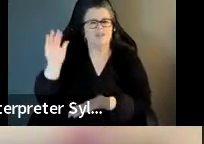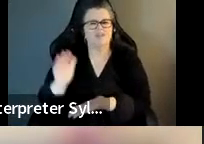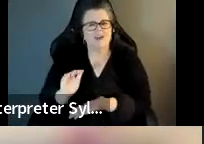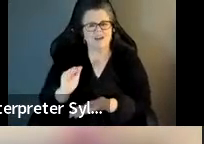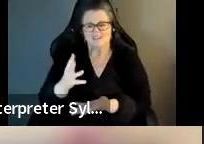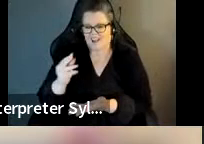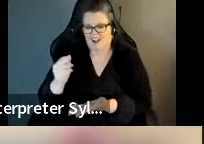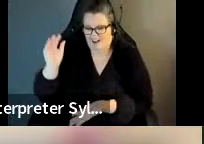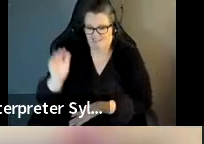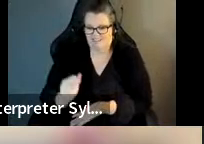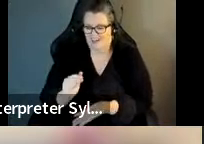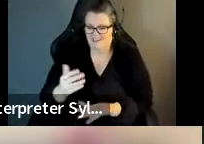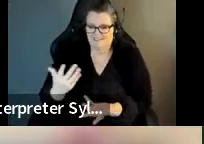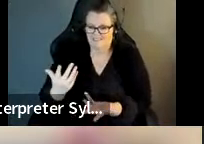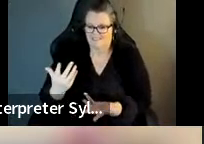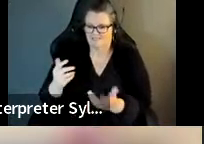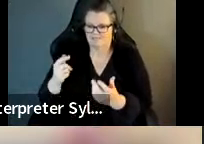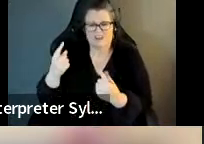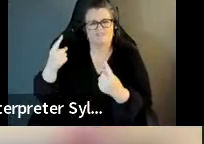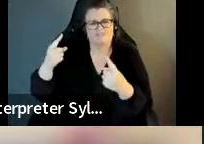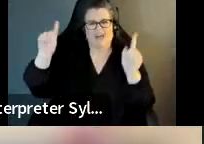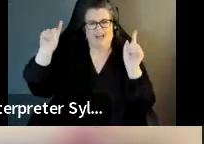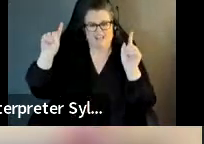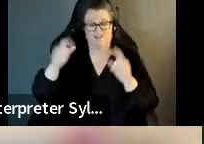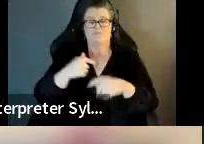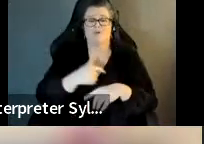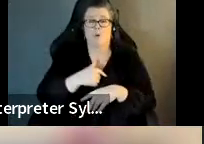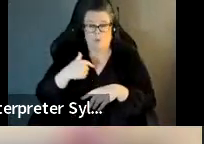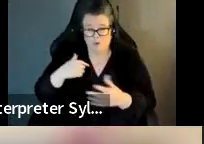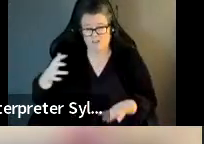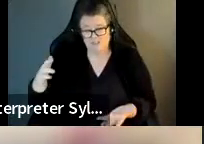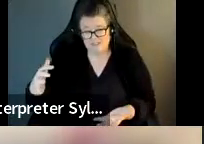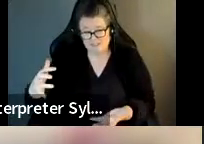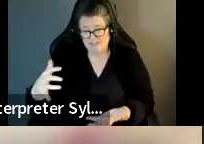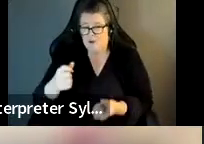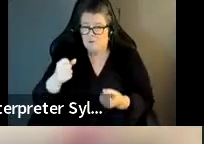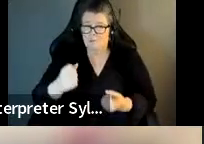MTI has accumulated a wealth of knowledge over the past 12 years in developing products